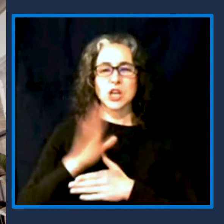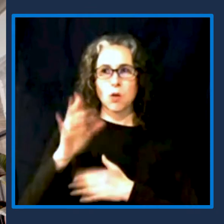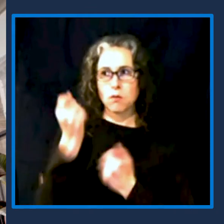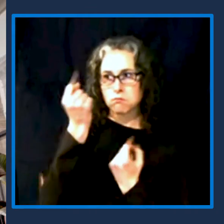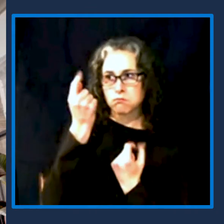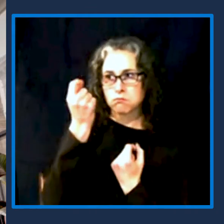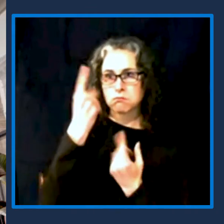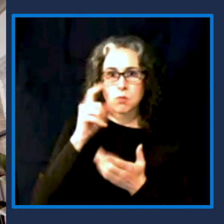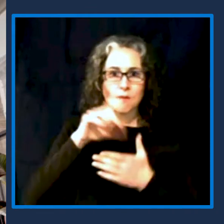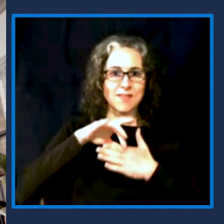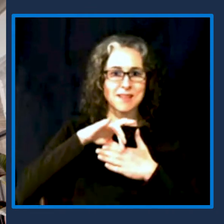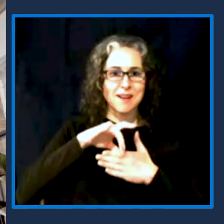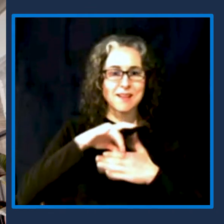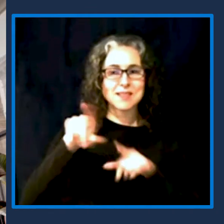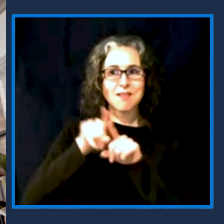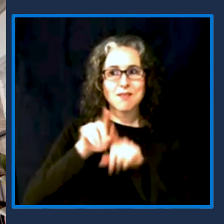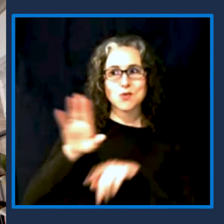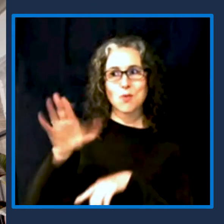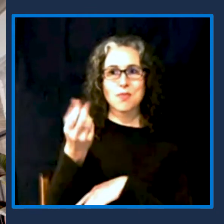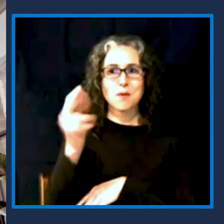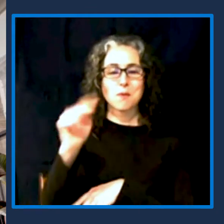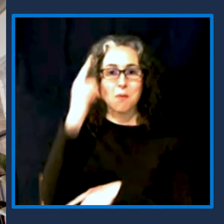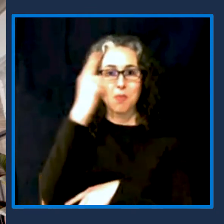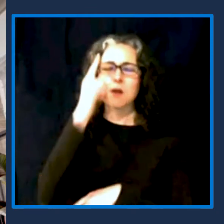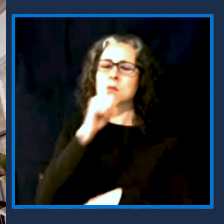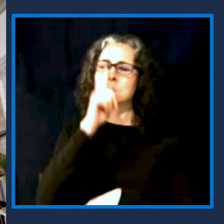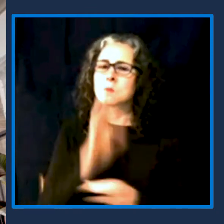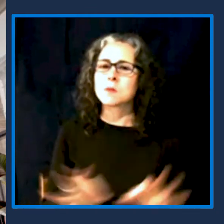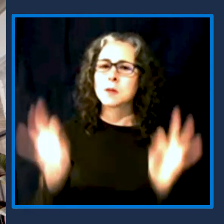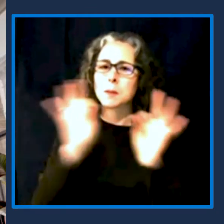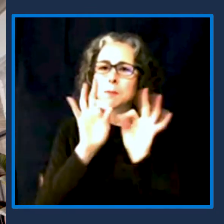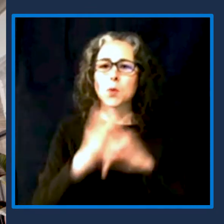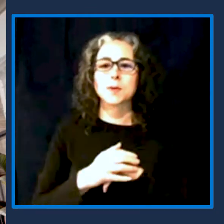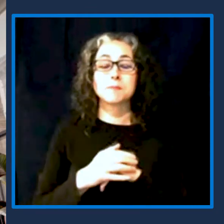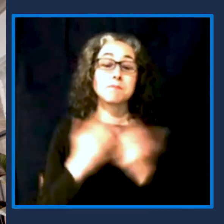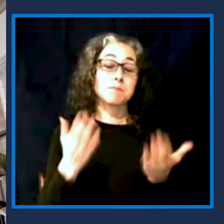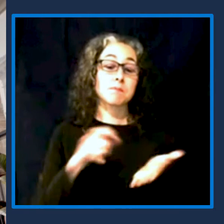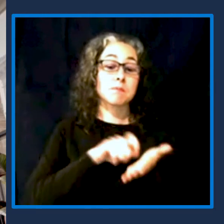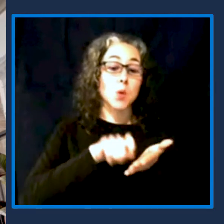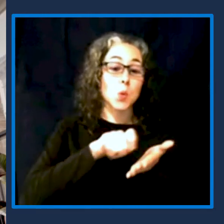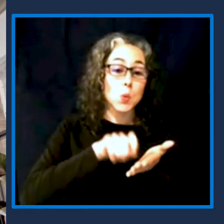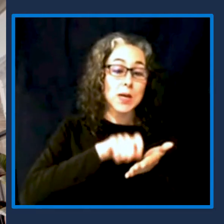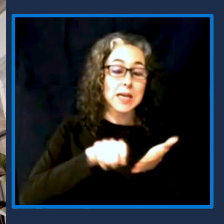own personal thoughts is really important it might be simply typing it could be dictating but all